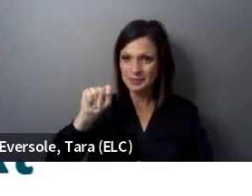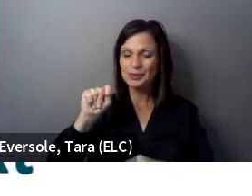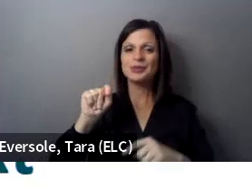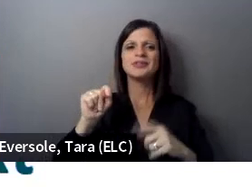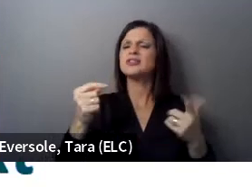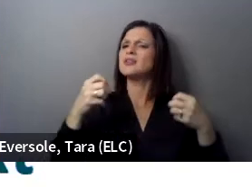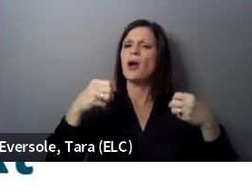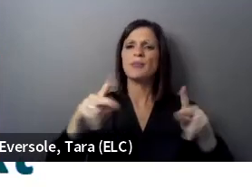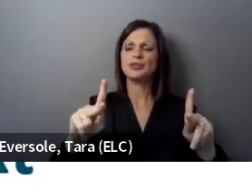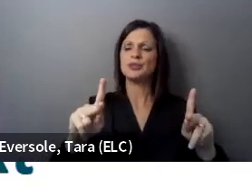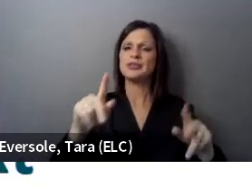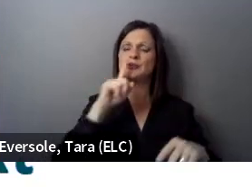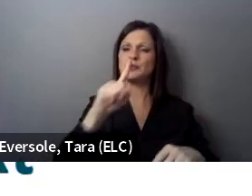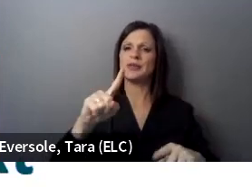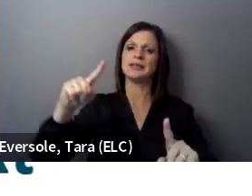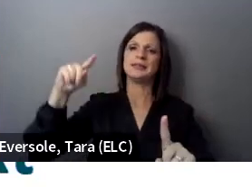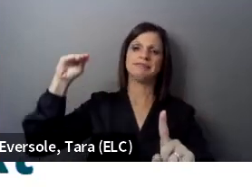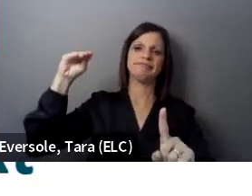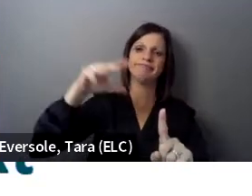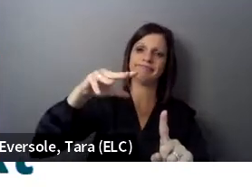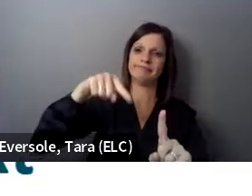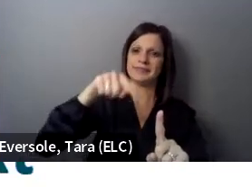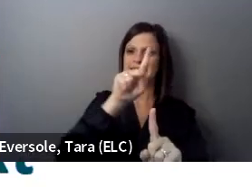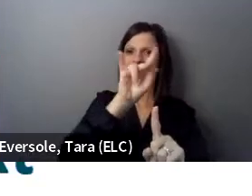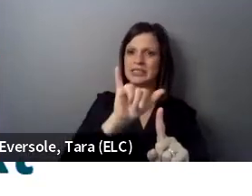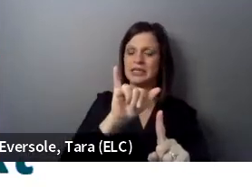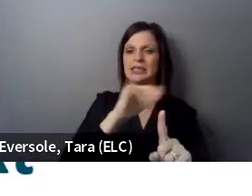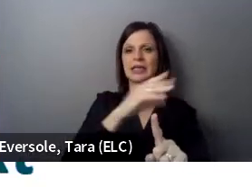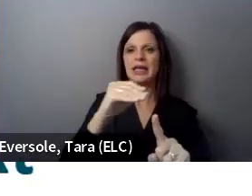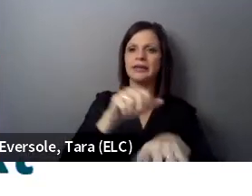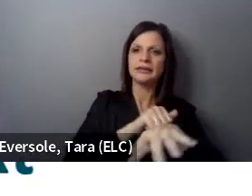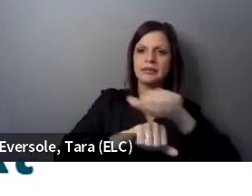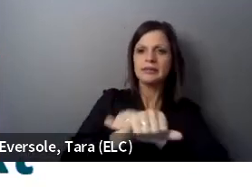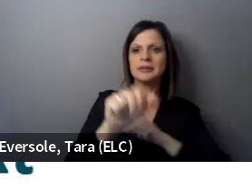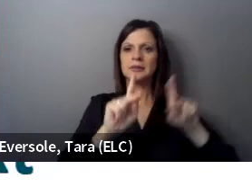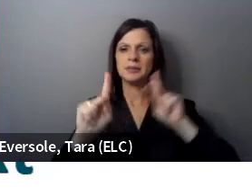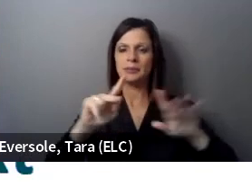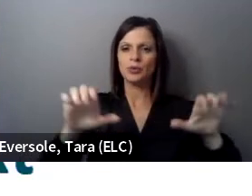it's an opportunity to shift the spotlight back onto them and the people doing this work. I want to thank you again for participating.